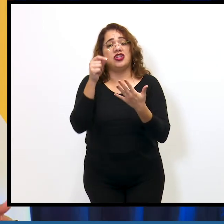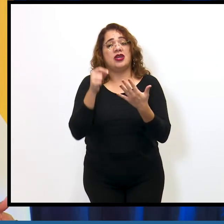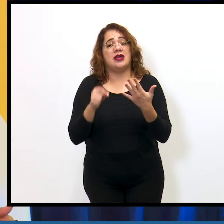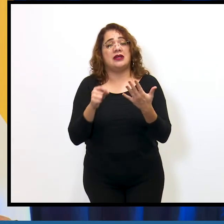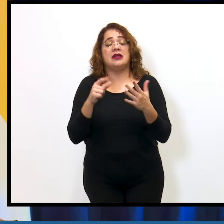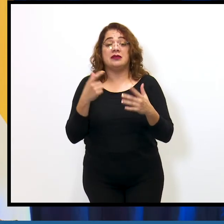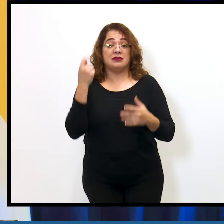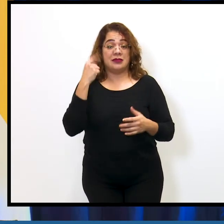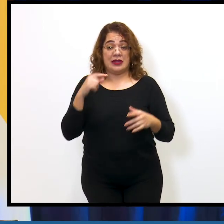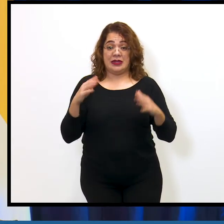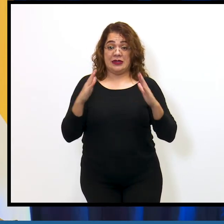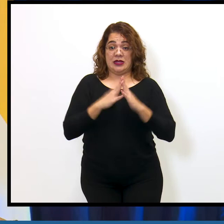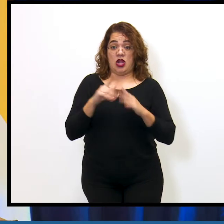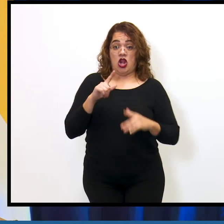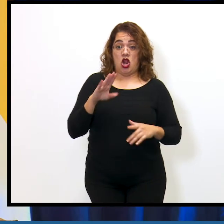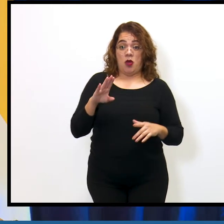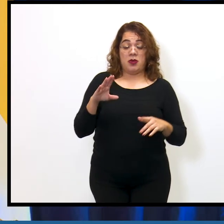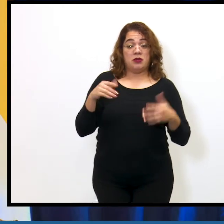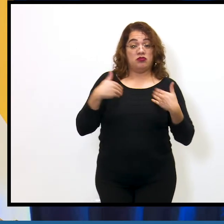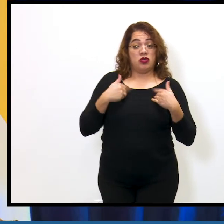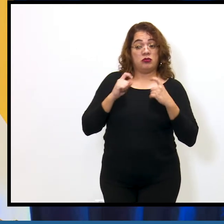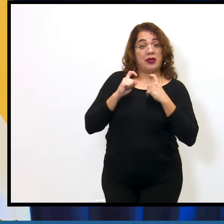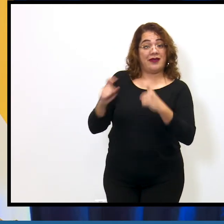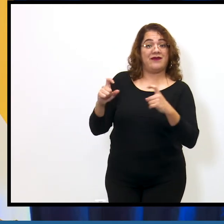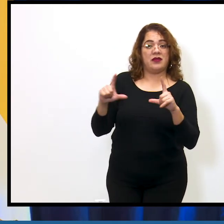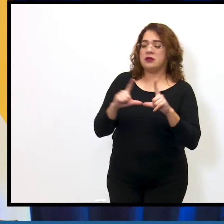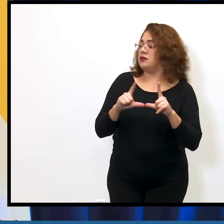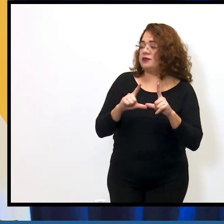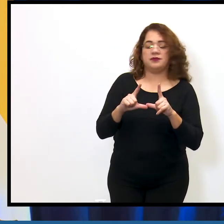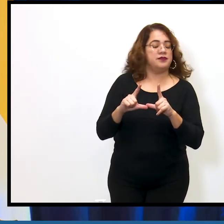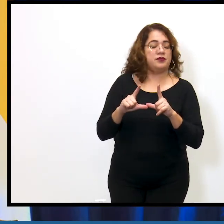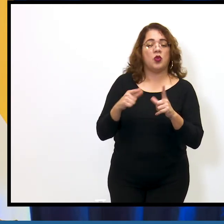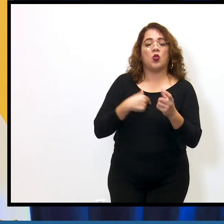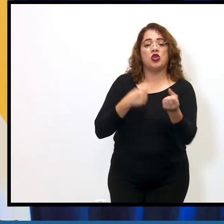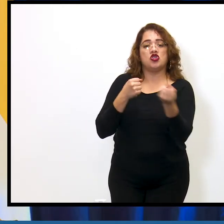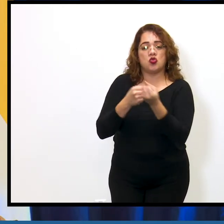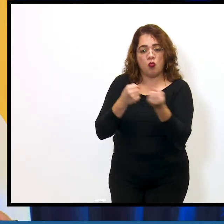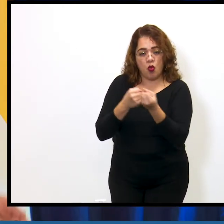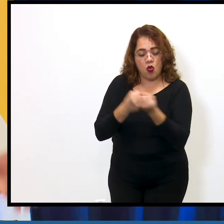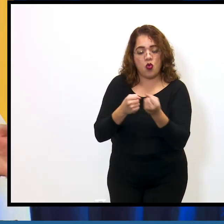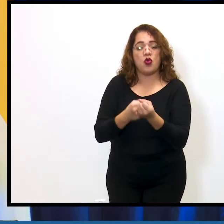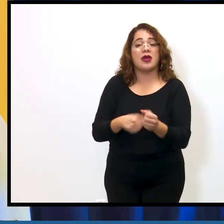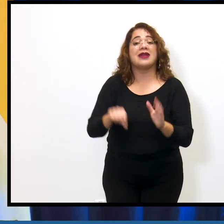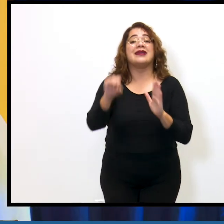hospitals so we do everything we can to support but that's the job of the state between the state